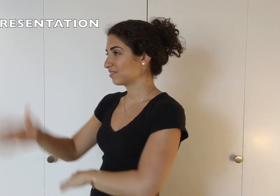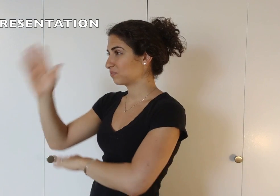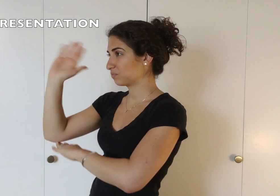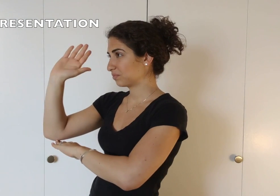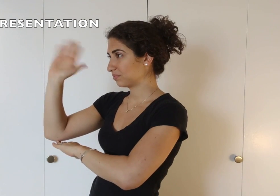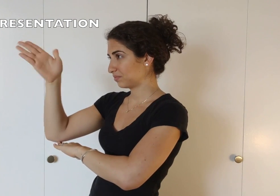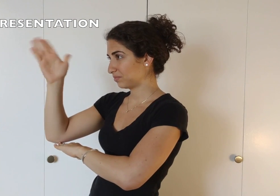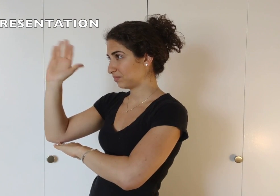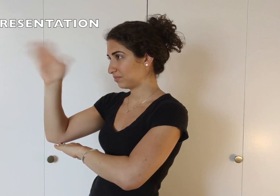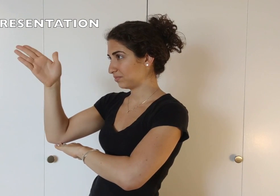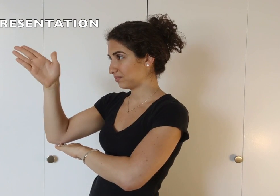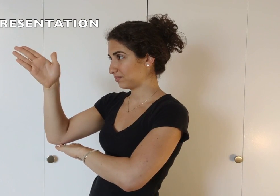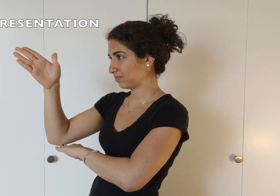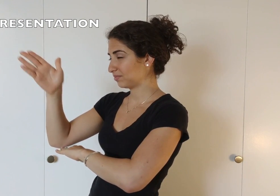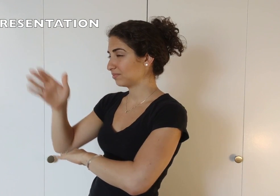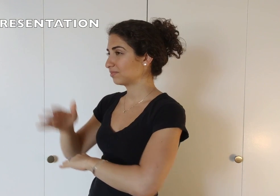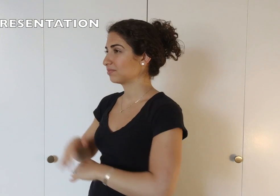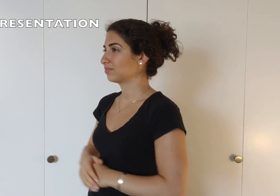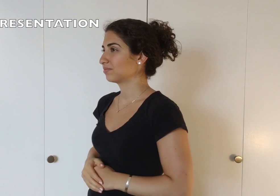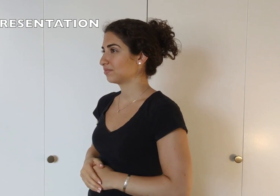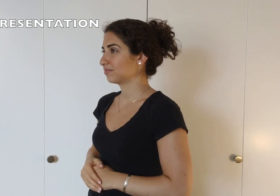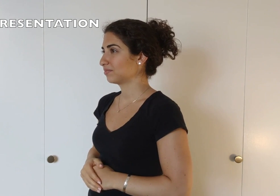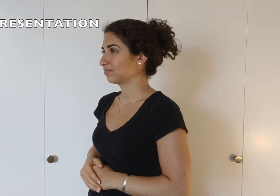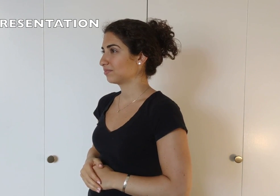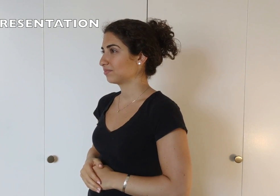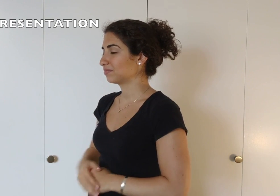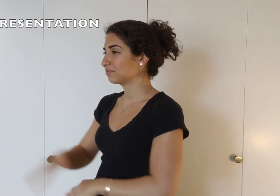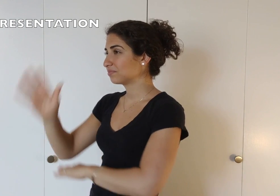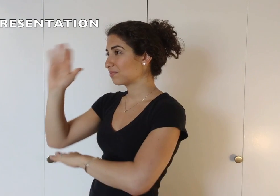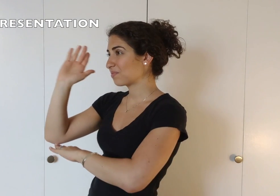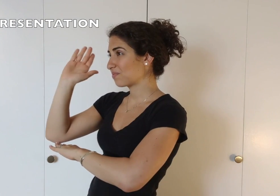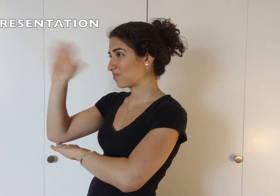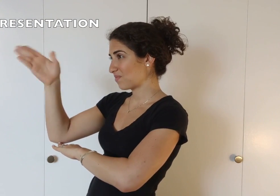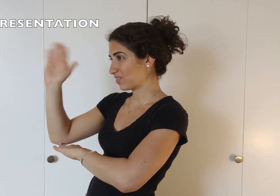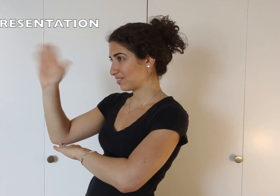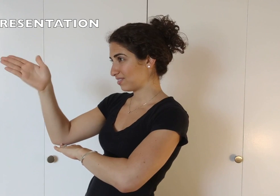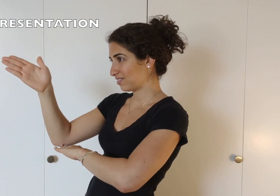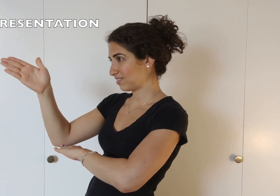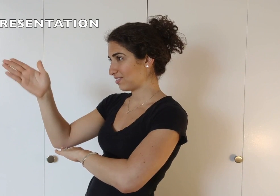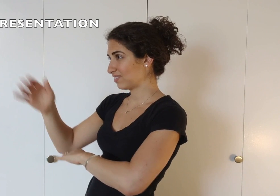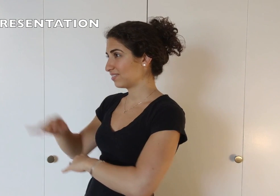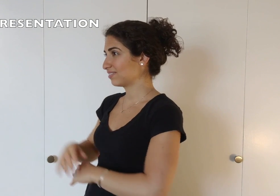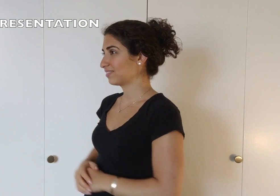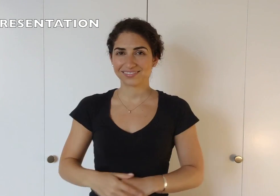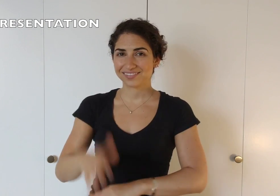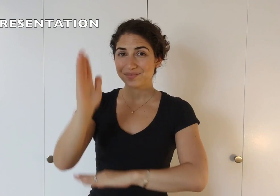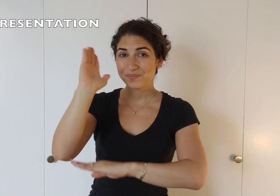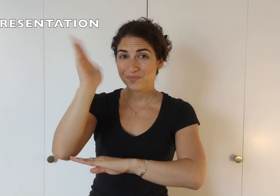PRESENTATION. It's also LECTURE.